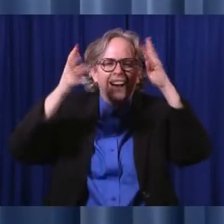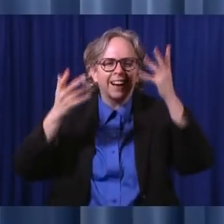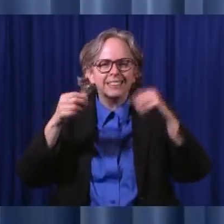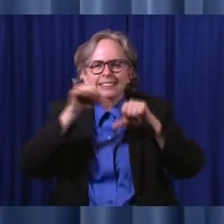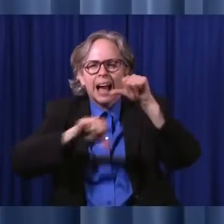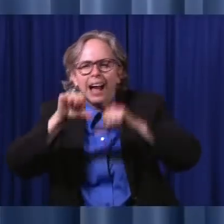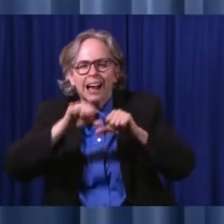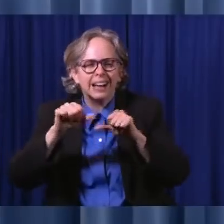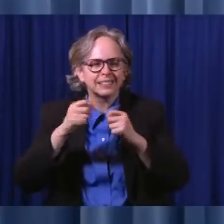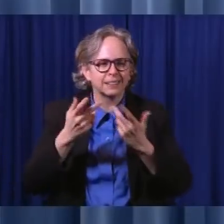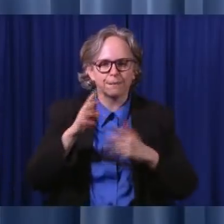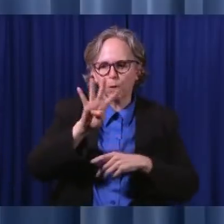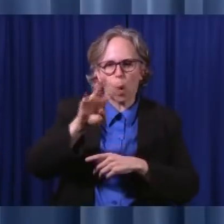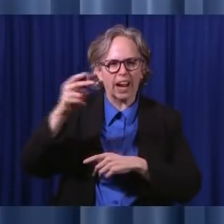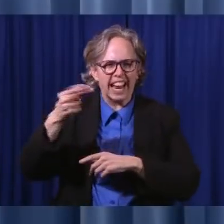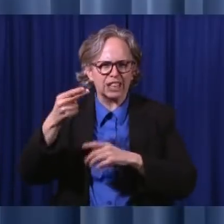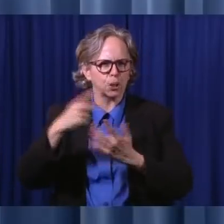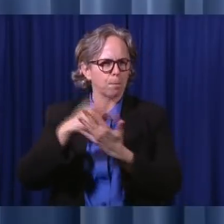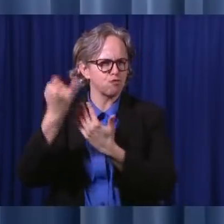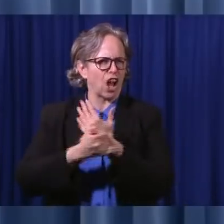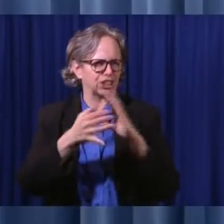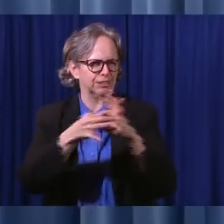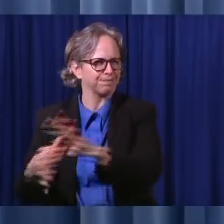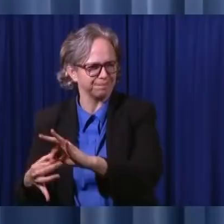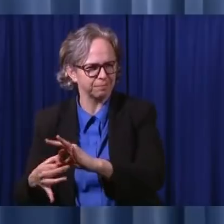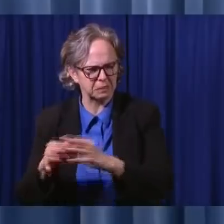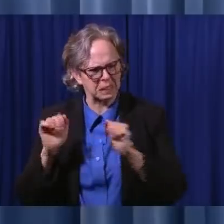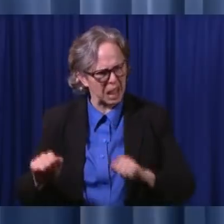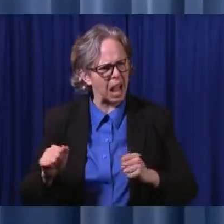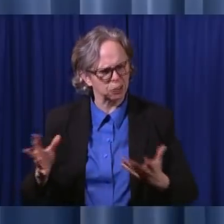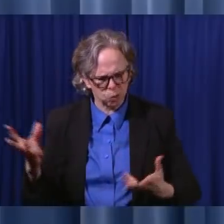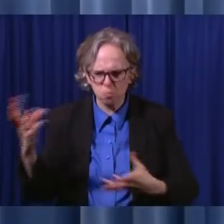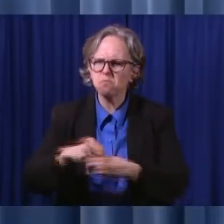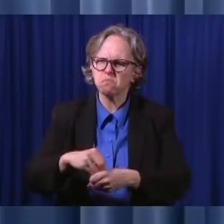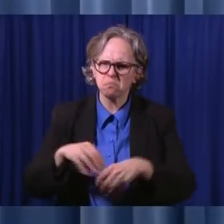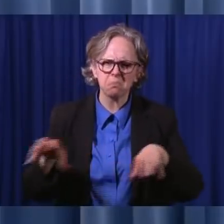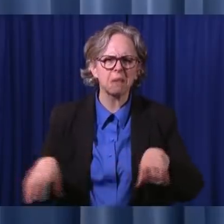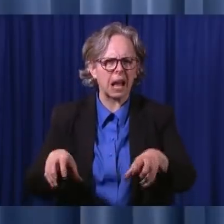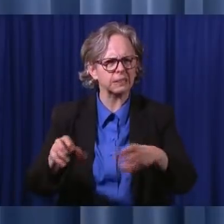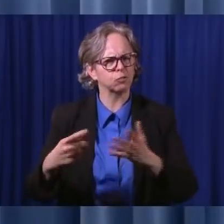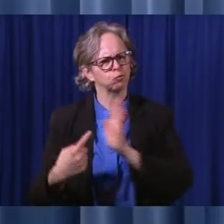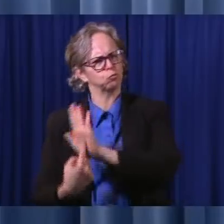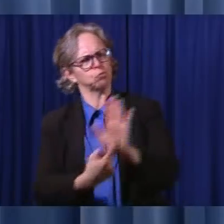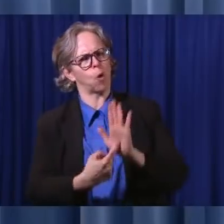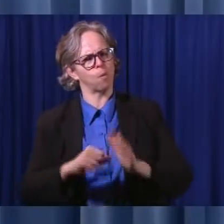YOU KNOW, PROJECTS AND ROCKETS AND THE KIDS COME UP WITH SOME AIS AMAZING 4H PROJECTS.